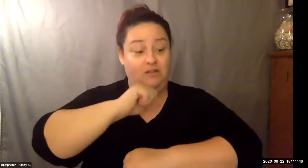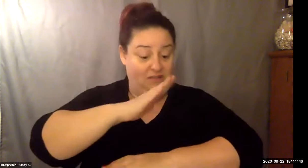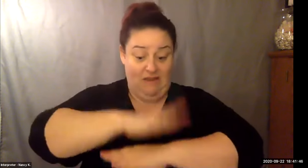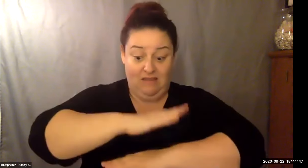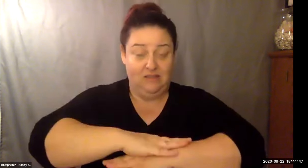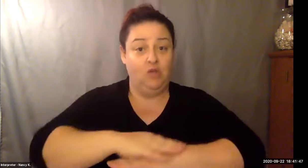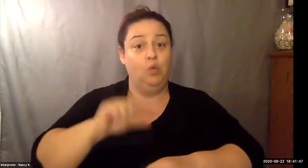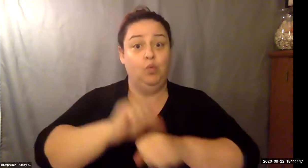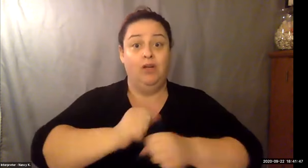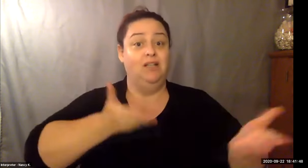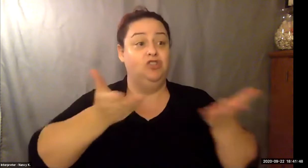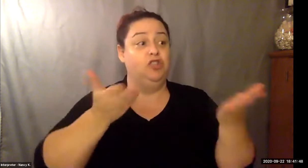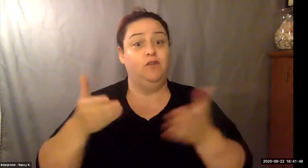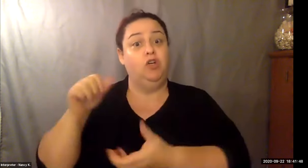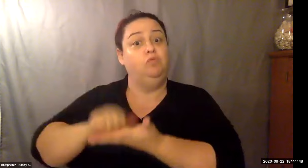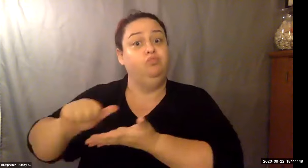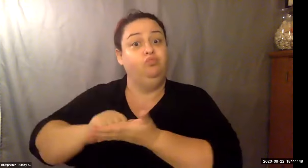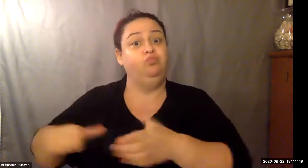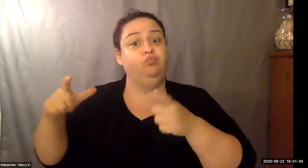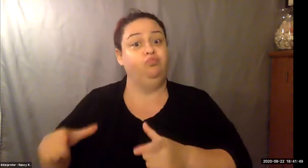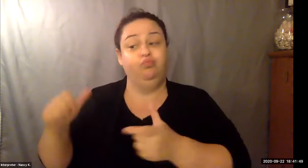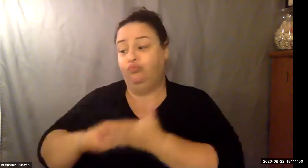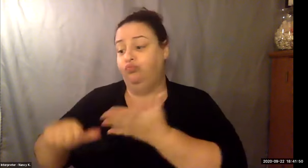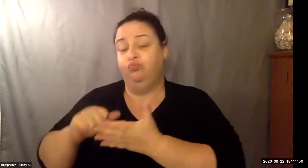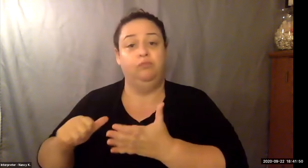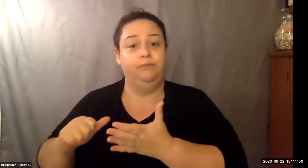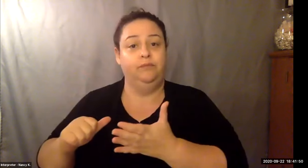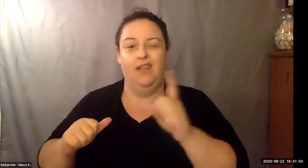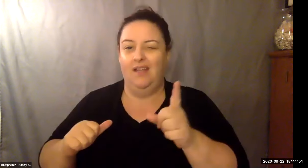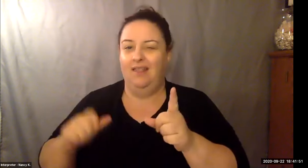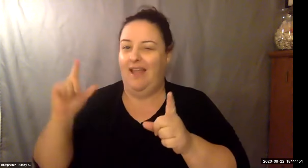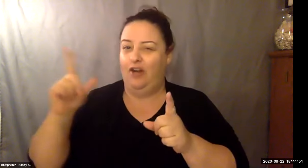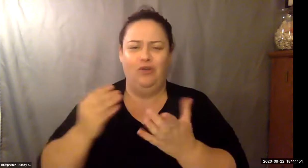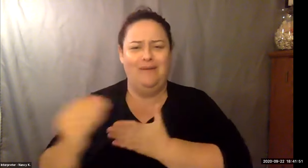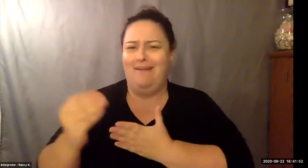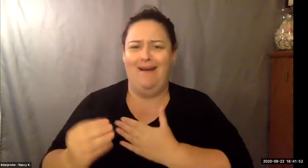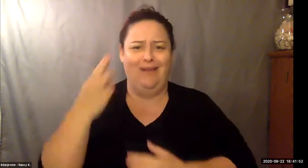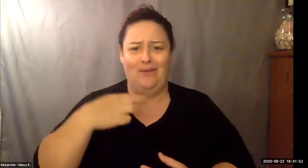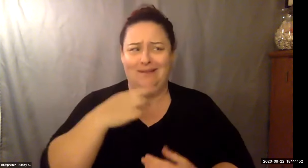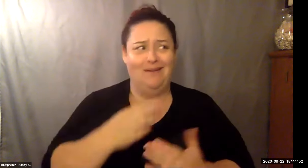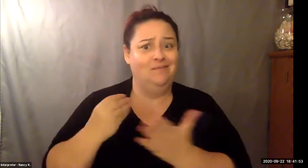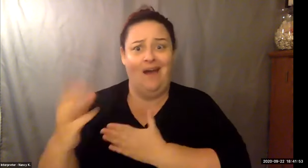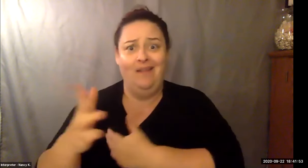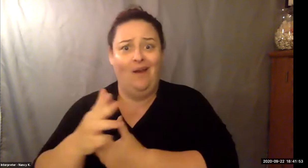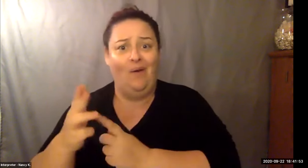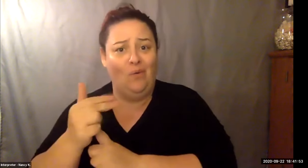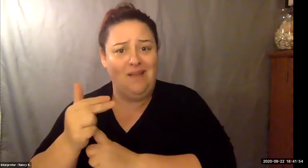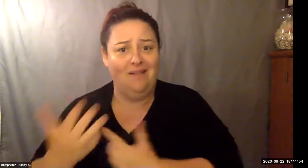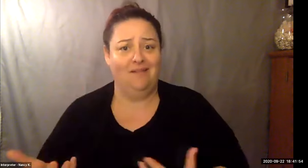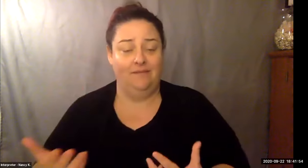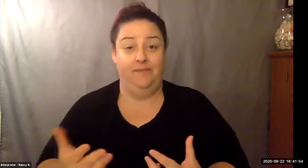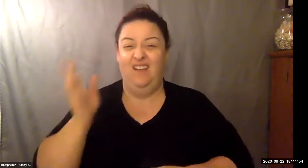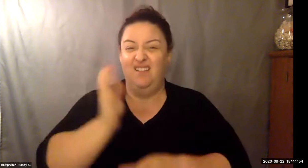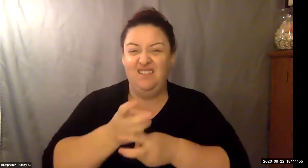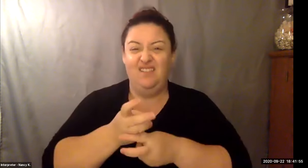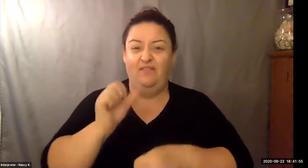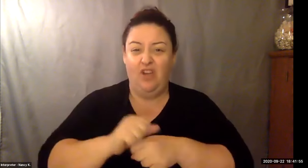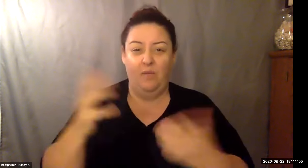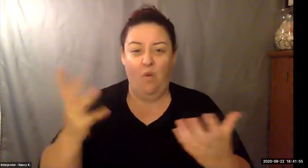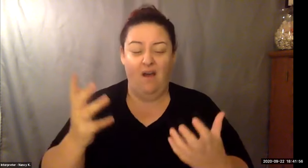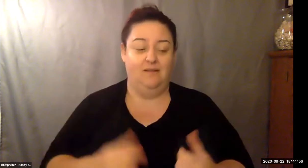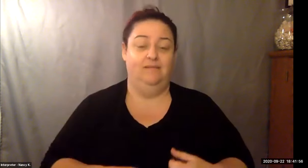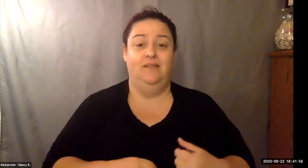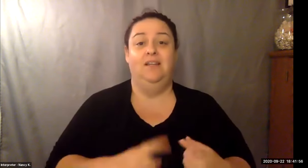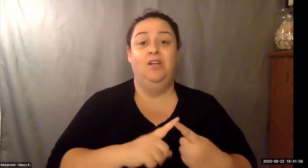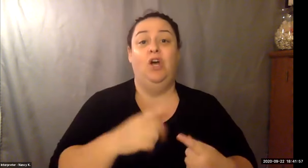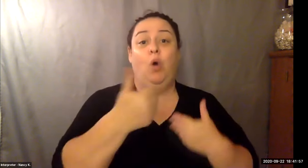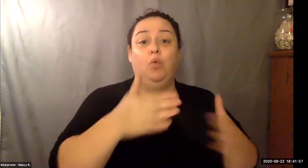Keith Wolling: Be respected people. People want to know that they can look at you and be respected. And just one other note just talking about who you are, what you're about. This is a quote that I just want to share with you.